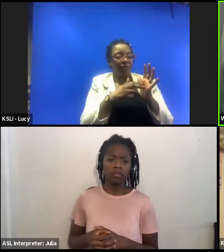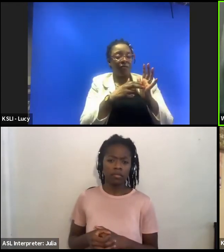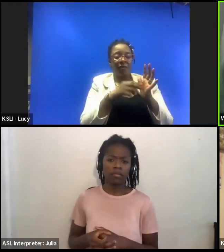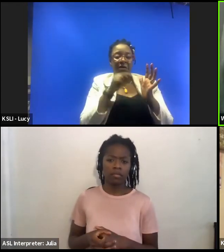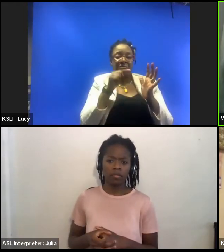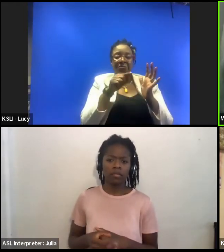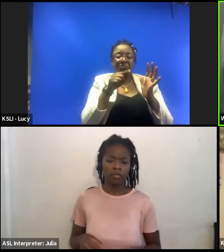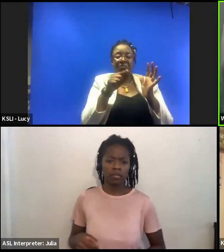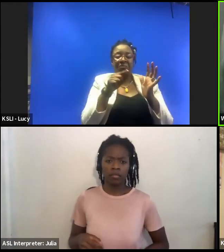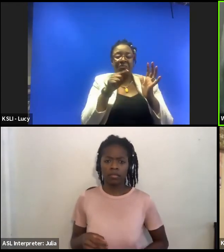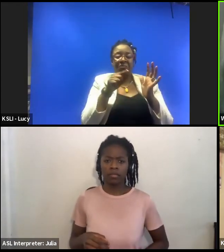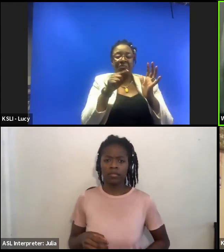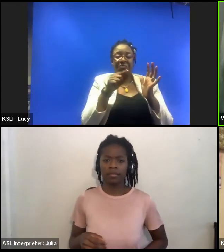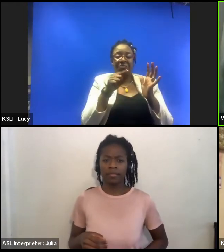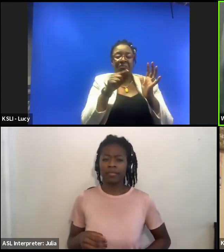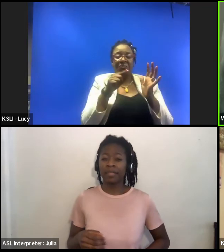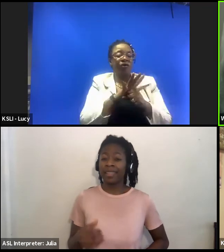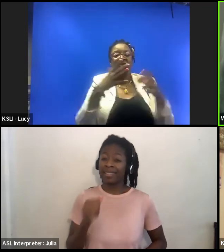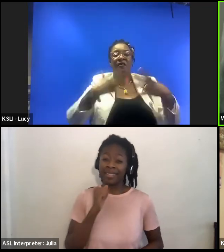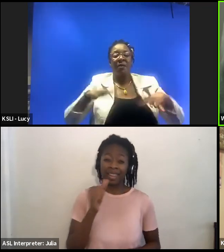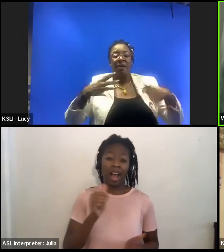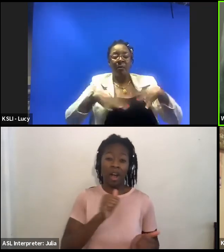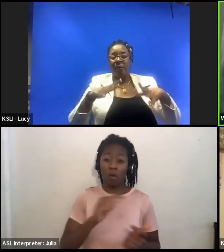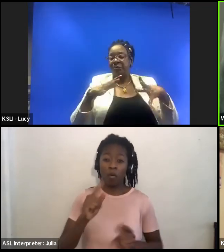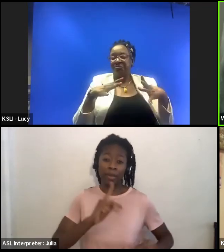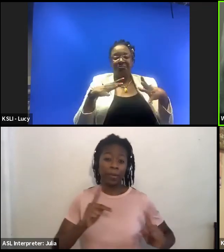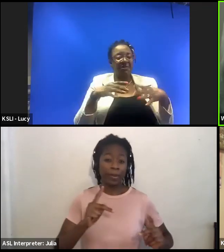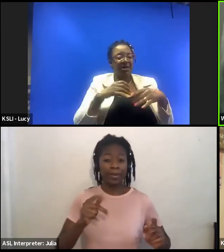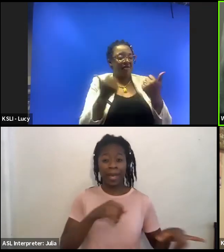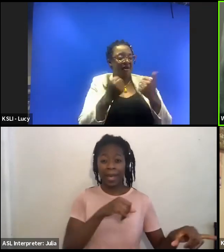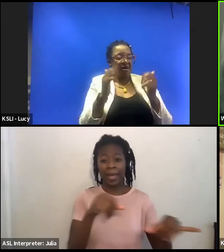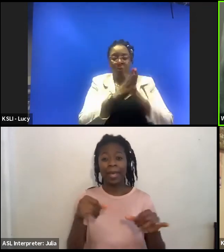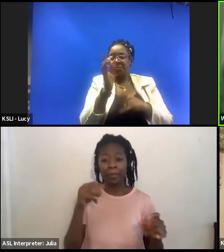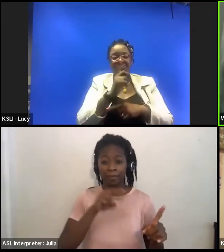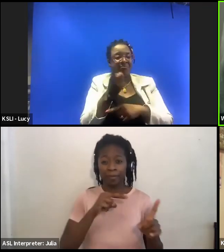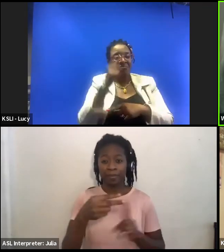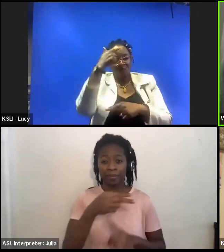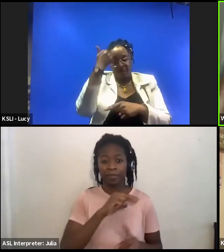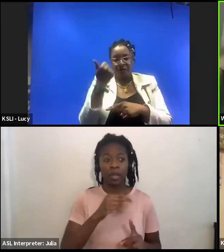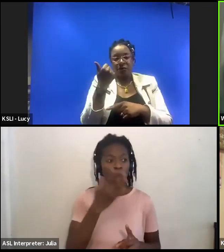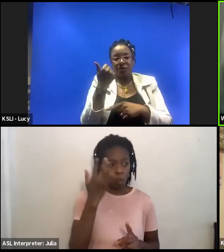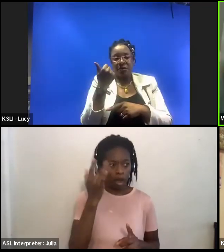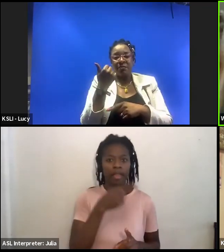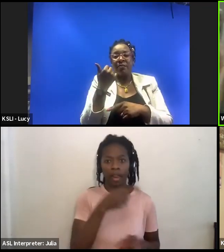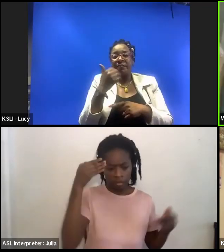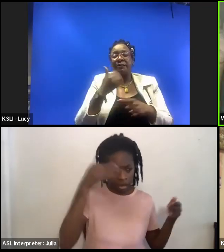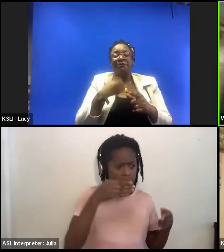are actually okay with because we are very product driven as the entire world.